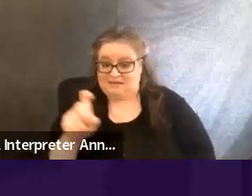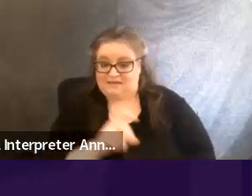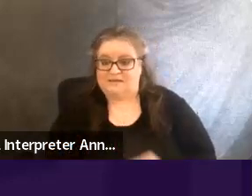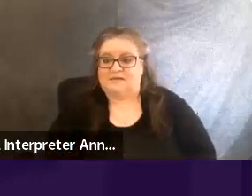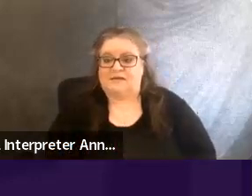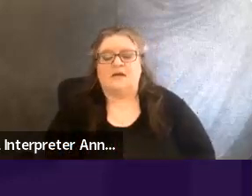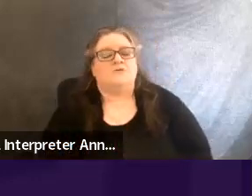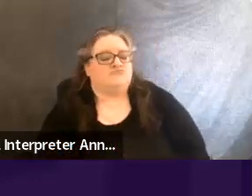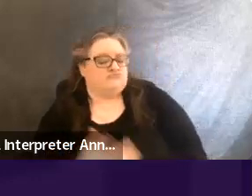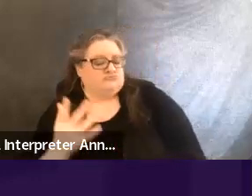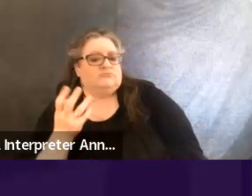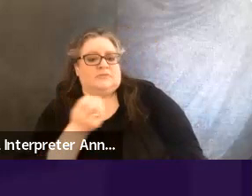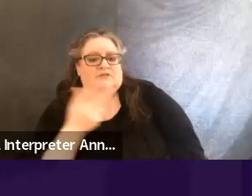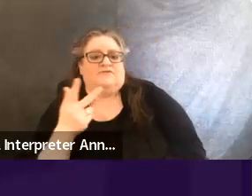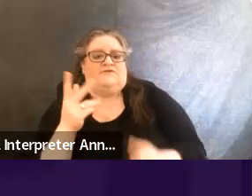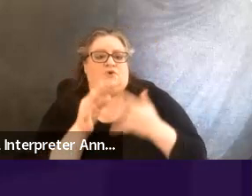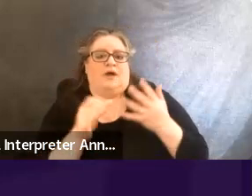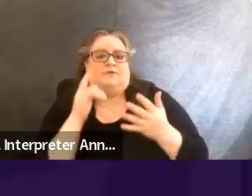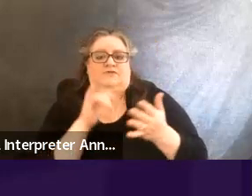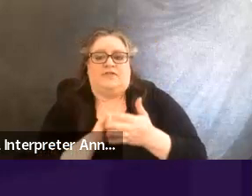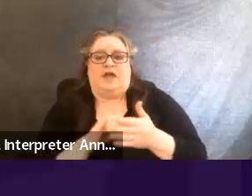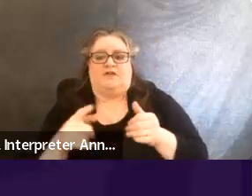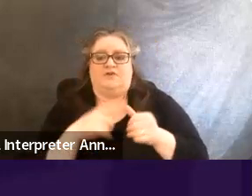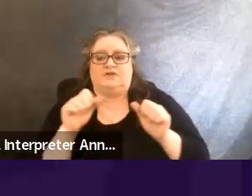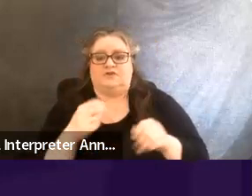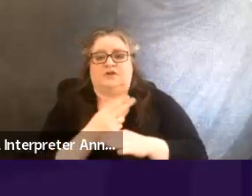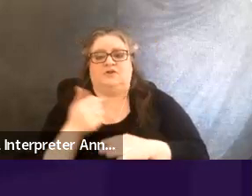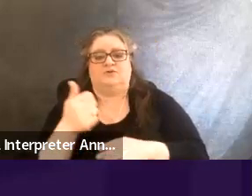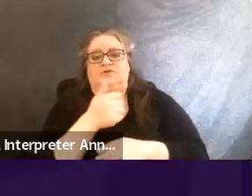There are a few options for that. First, you can use your own web hosting,